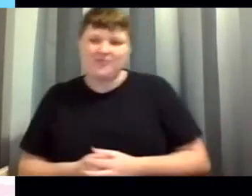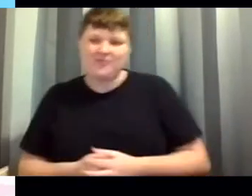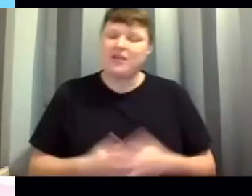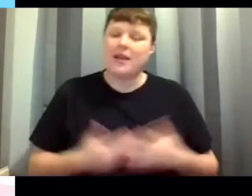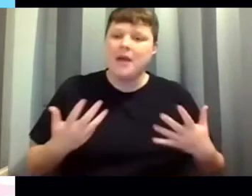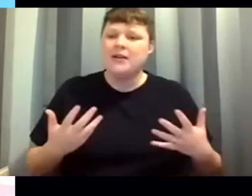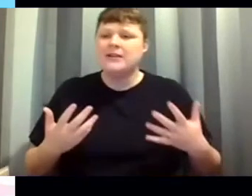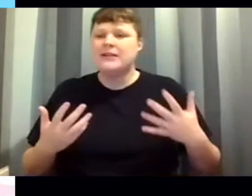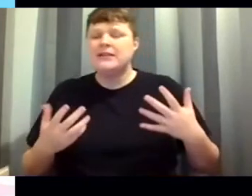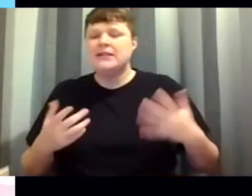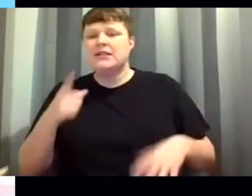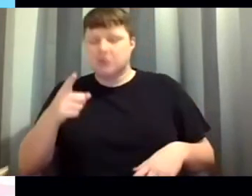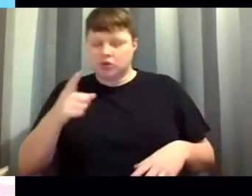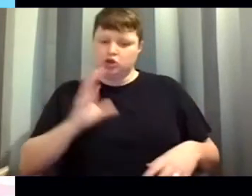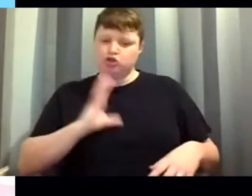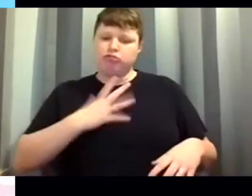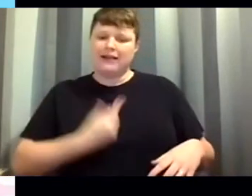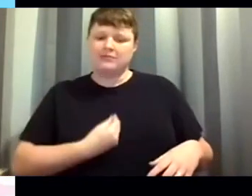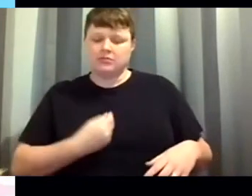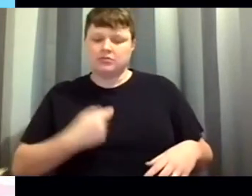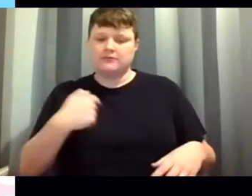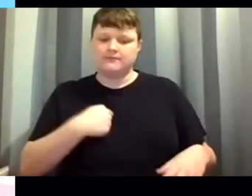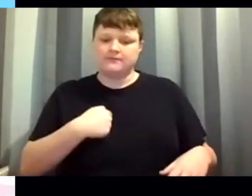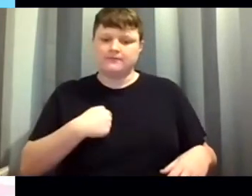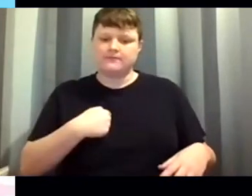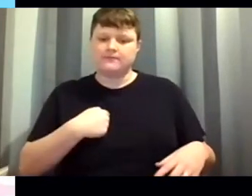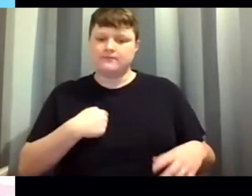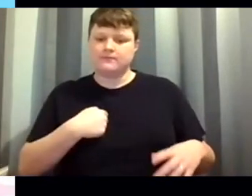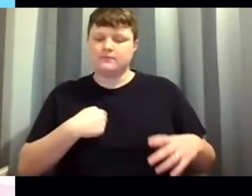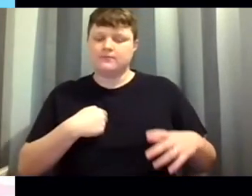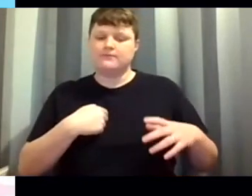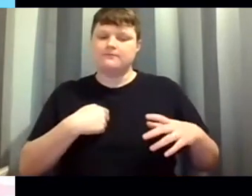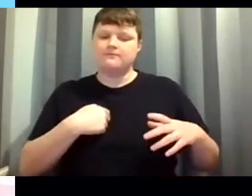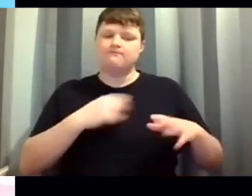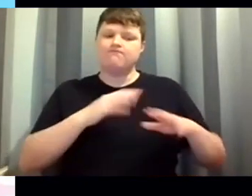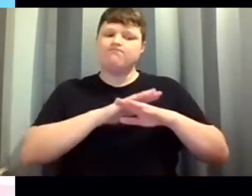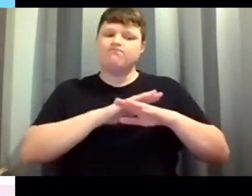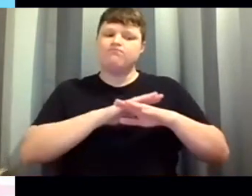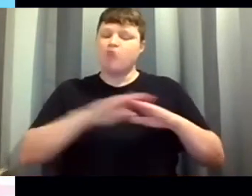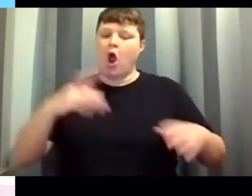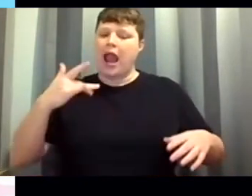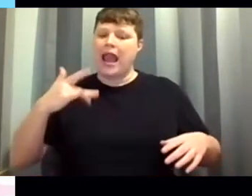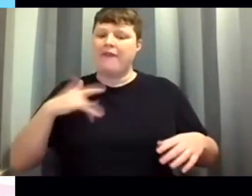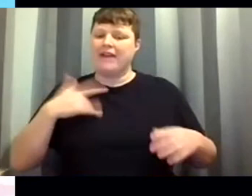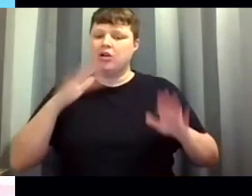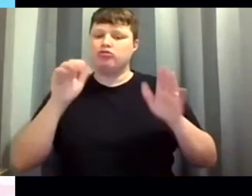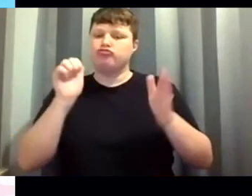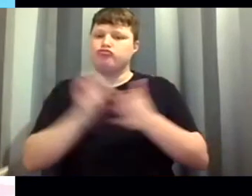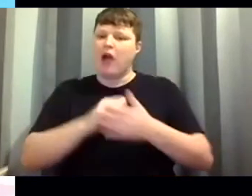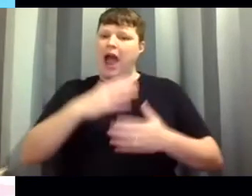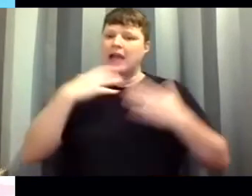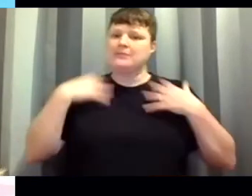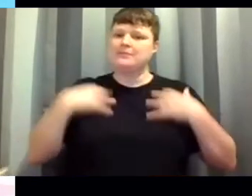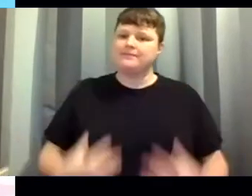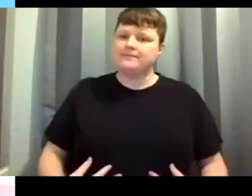as a trans person, if you are not living as who you are then, when you do something that